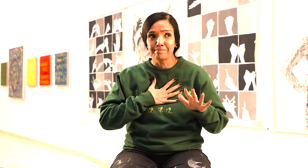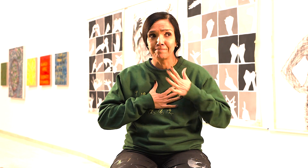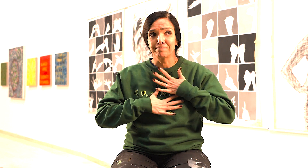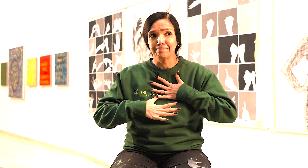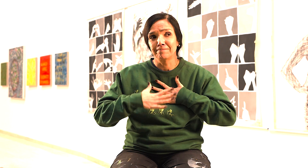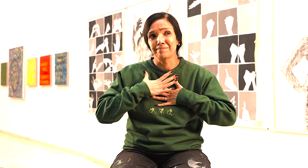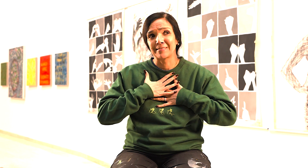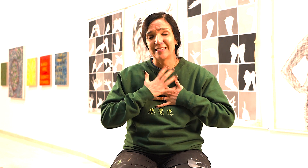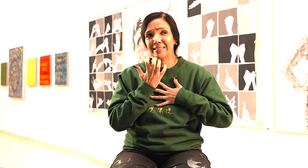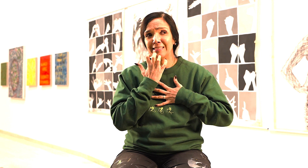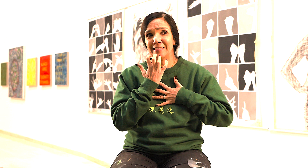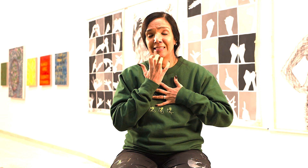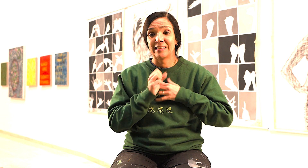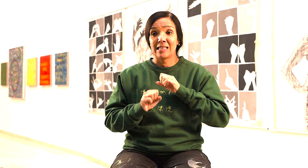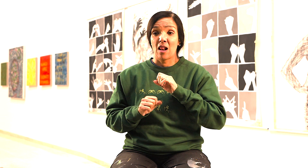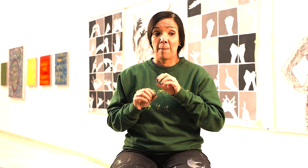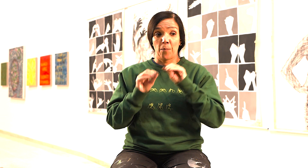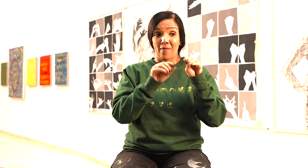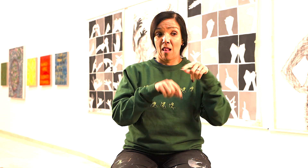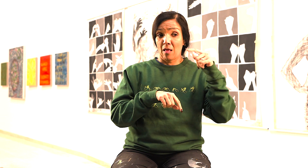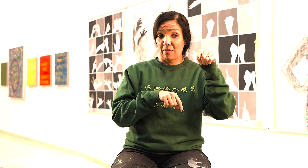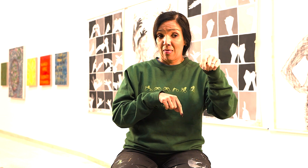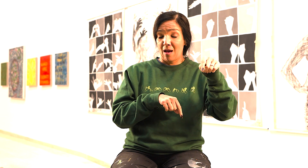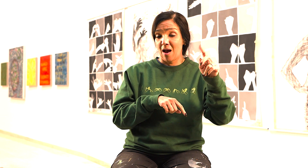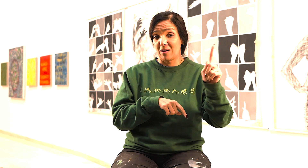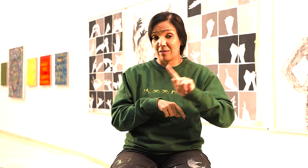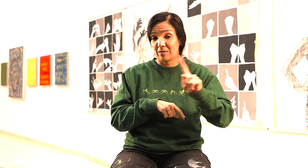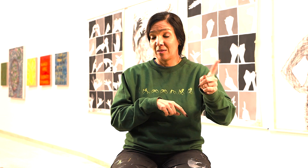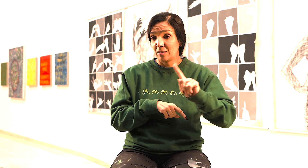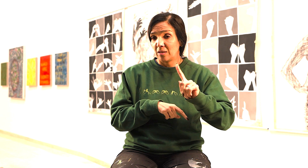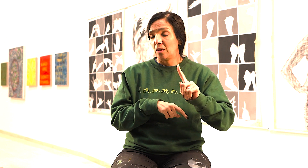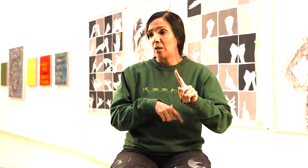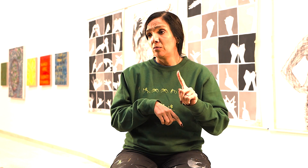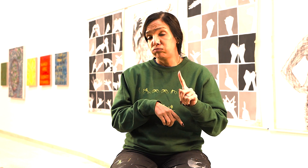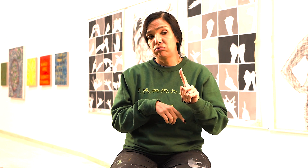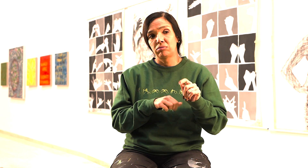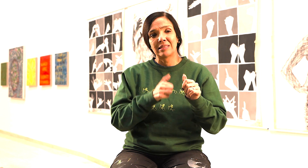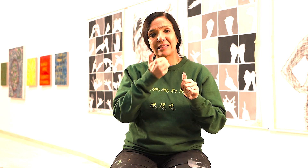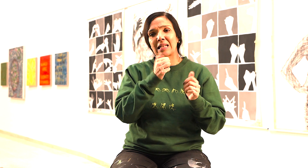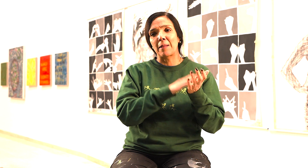"What about 9:00?" and they said, "No, 7:00." So, I moved to London and lived with that family.